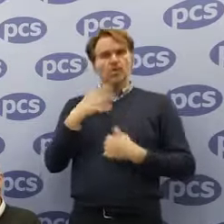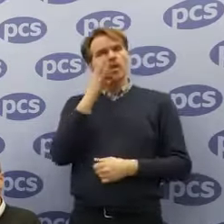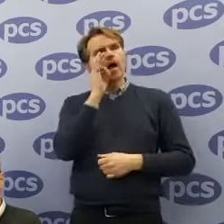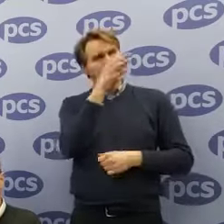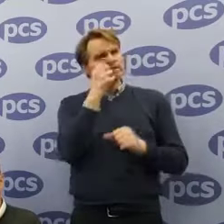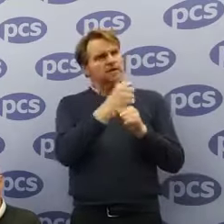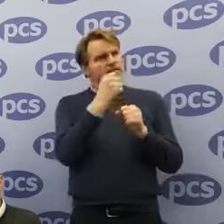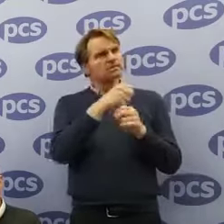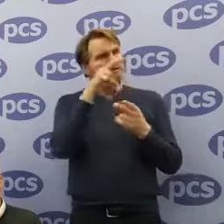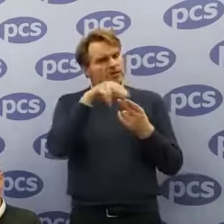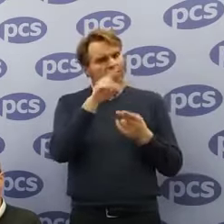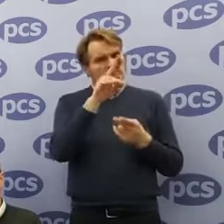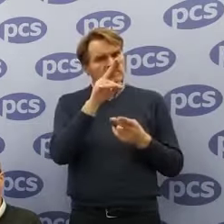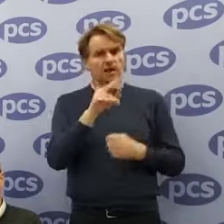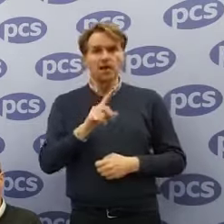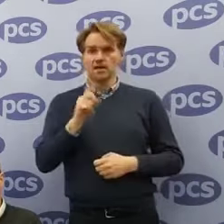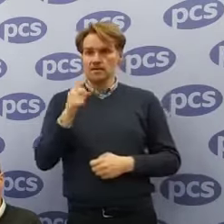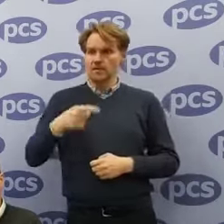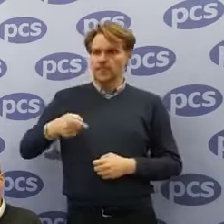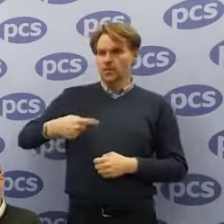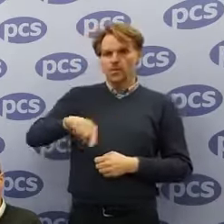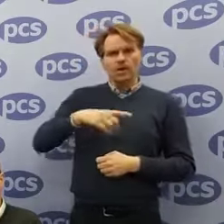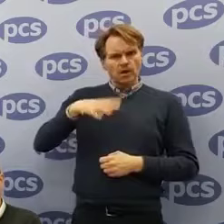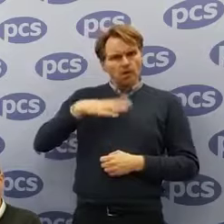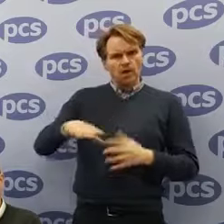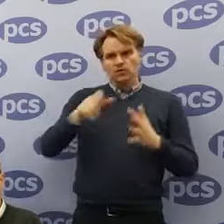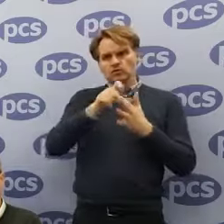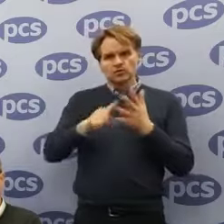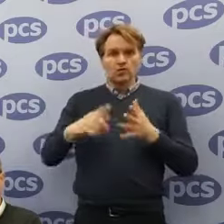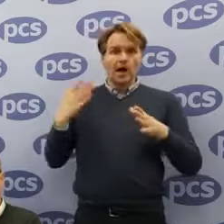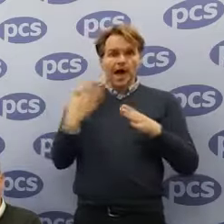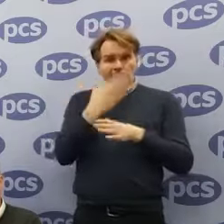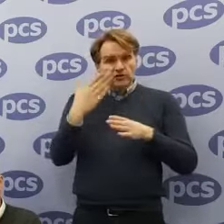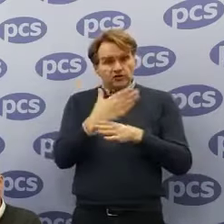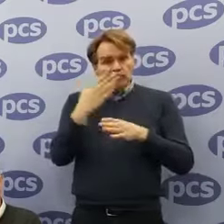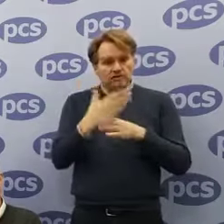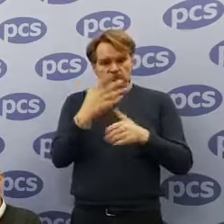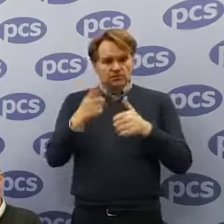on the type of action that we would take in a ballot, what type of ballot it